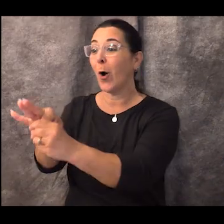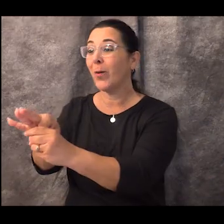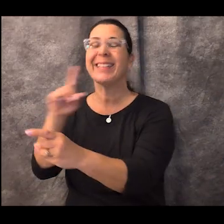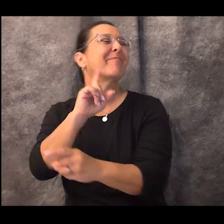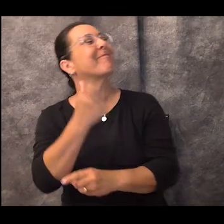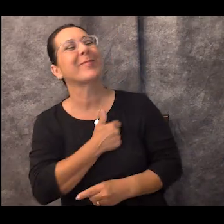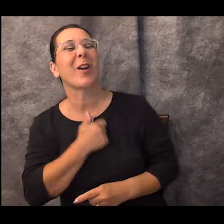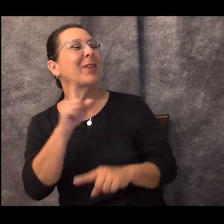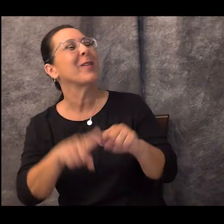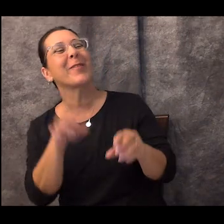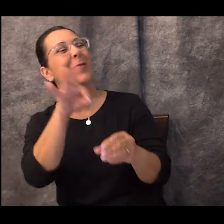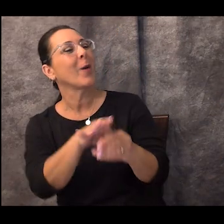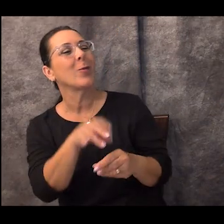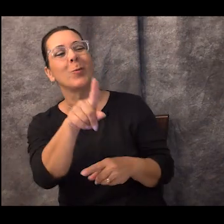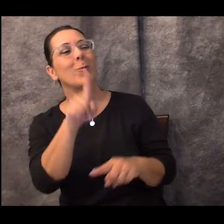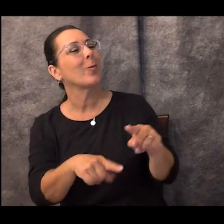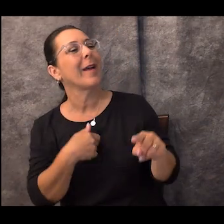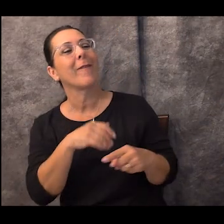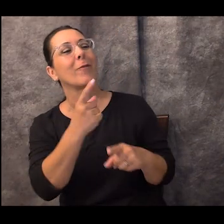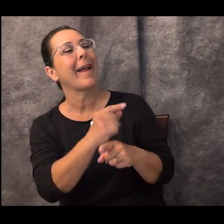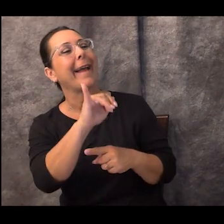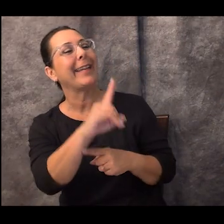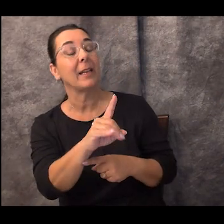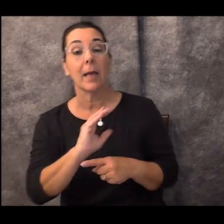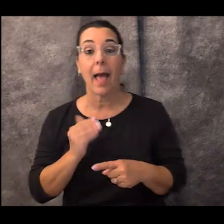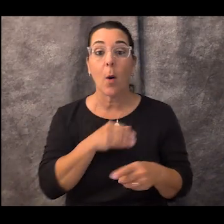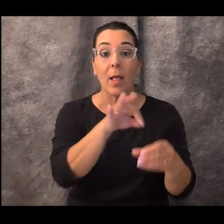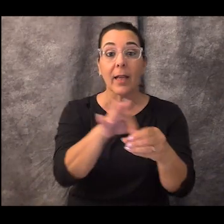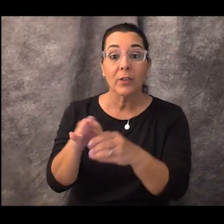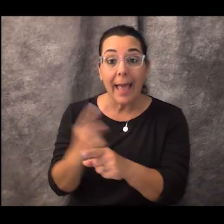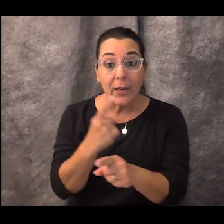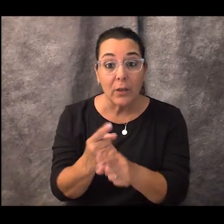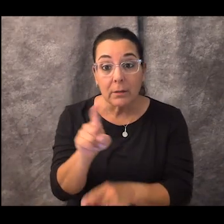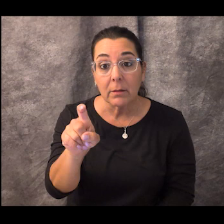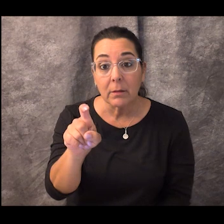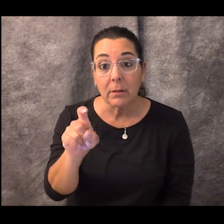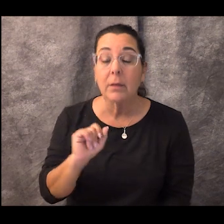Because they couldn't get the correct type of ID. So we have we have to be able to do both and we have to be able to do them well.